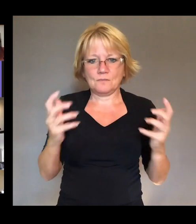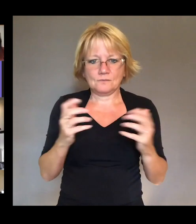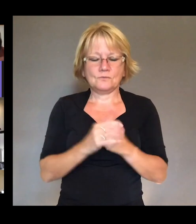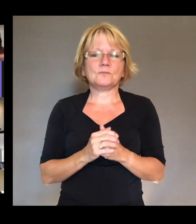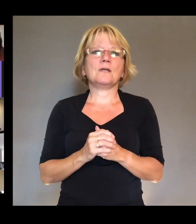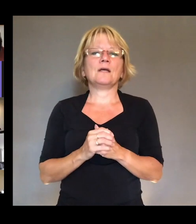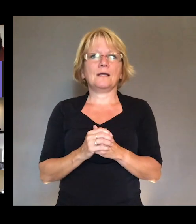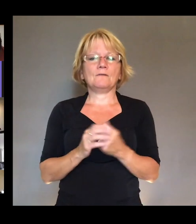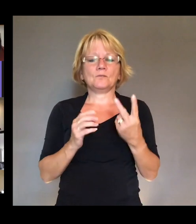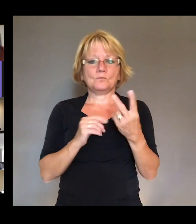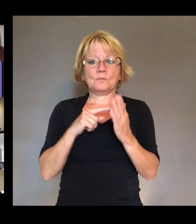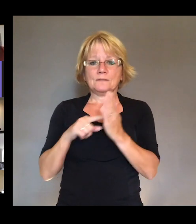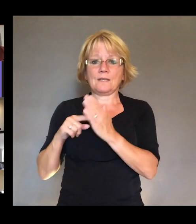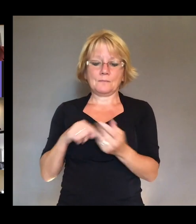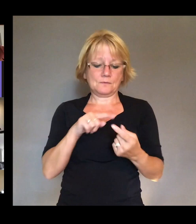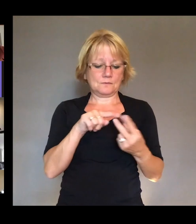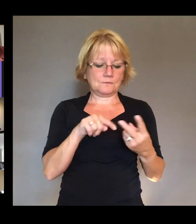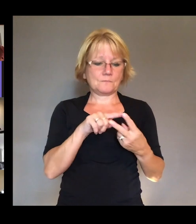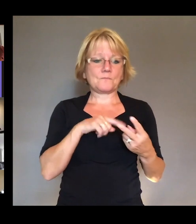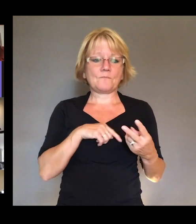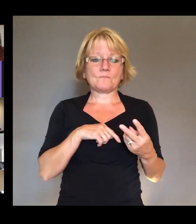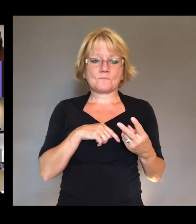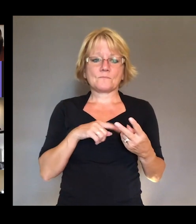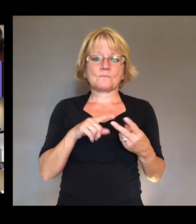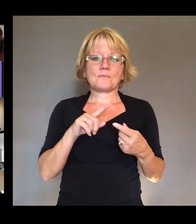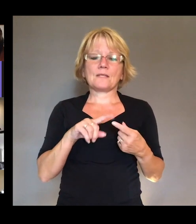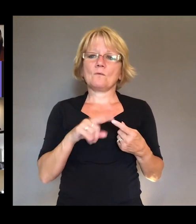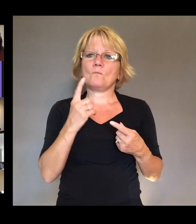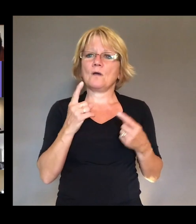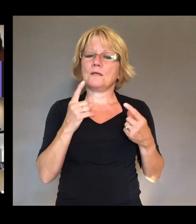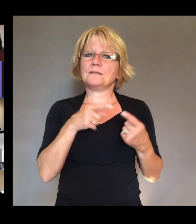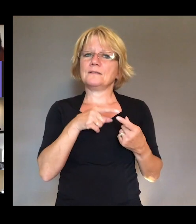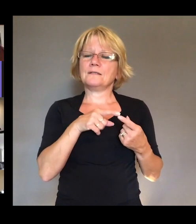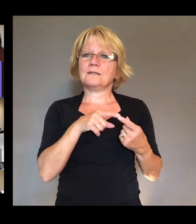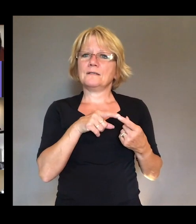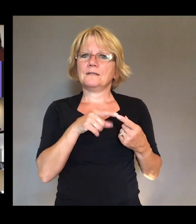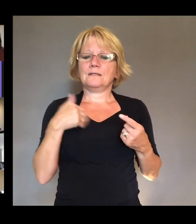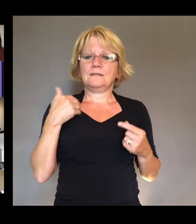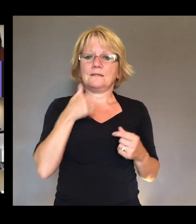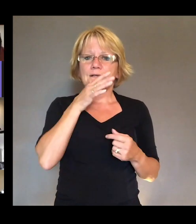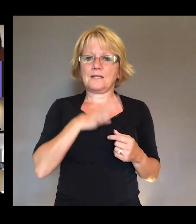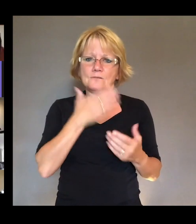I can think of two occasions where one was someone that you had spoke to me about, and you said, "hey, can you look into this?